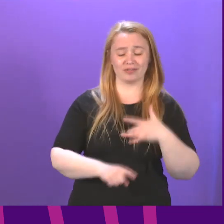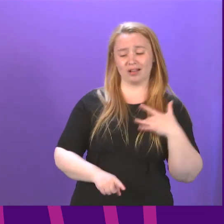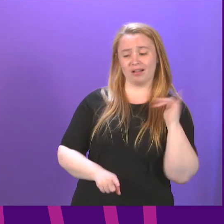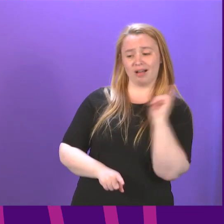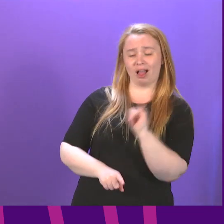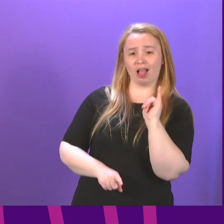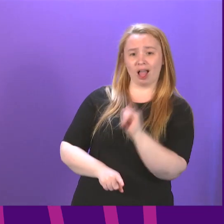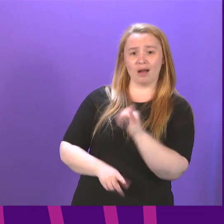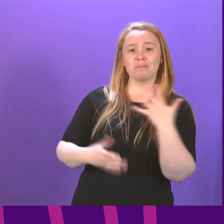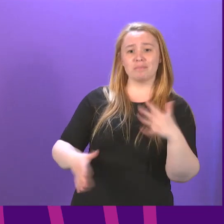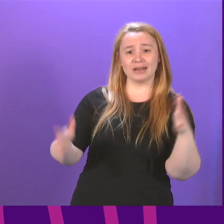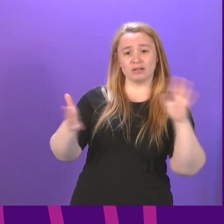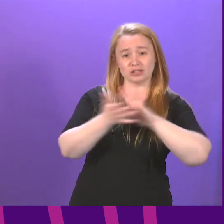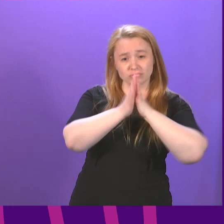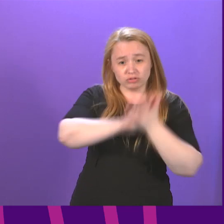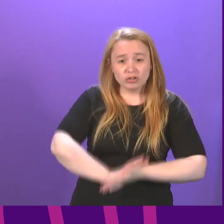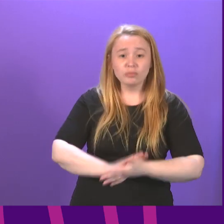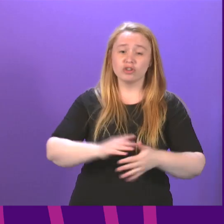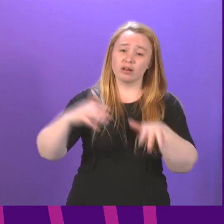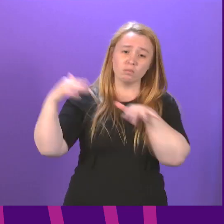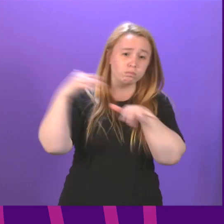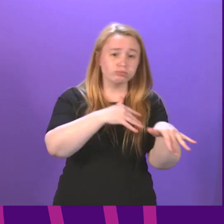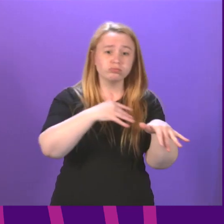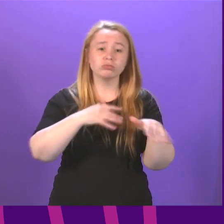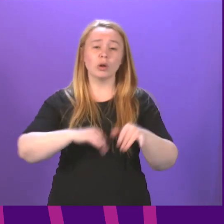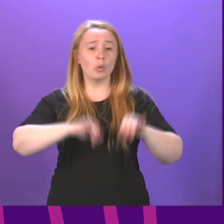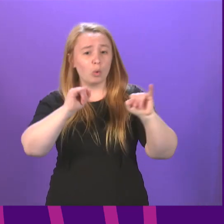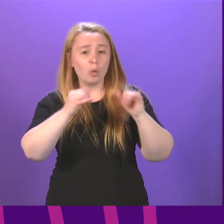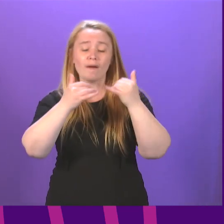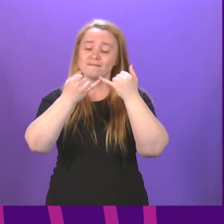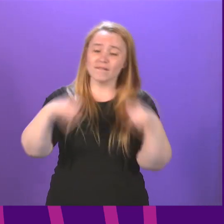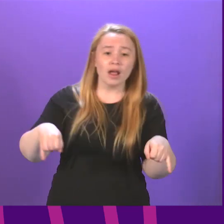and misery that have been caused by failures and flaring. What assurances can the cabinet